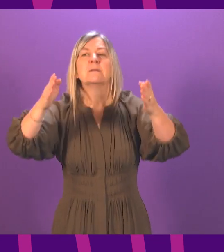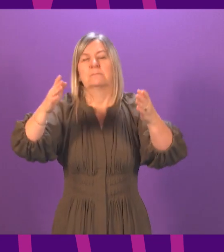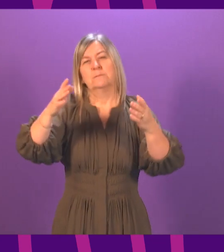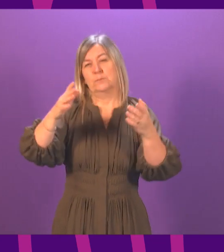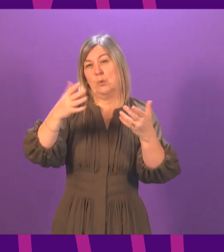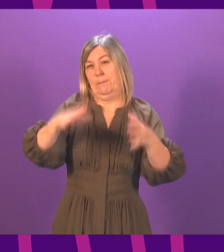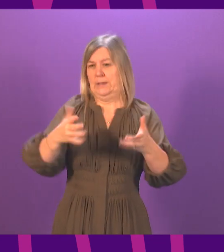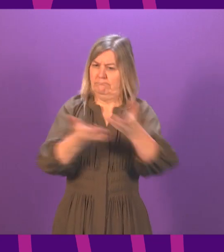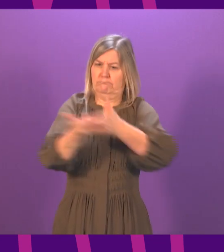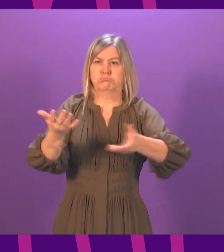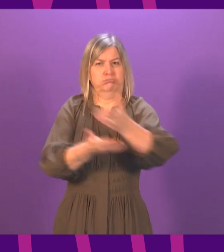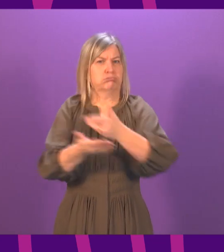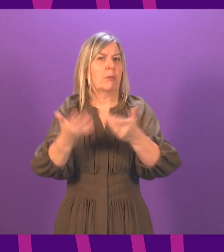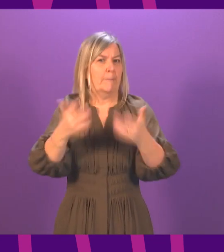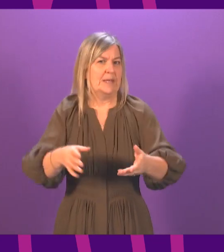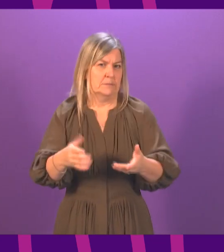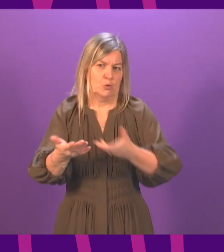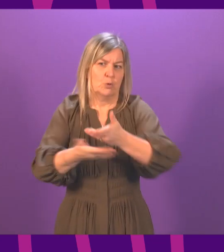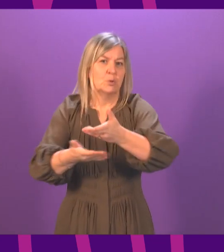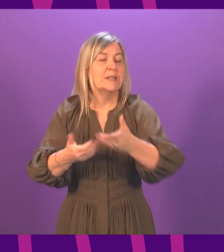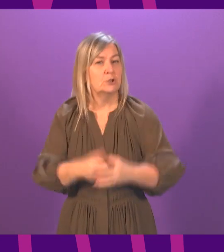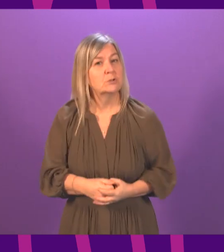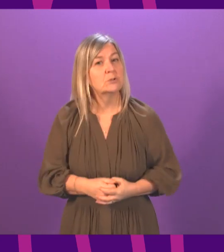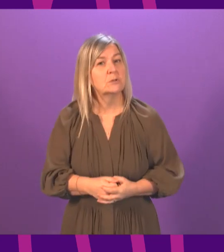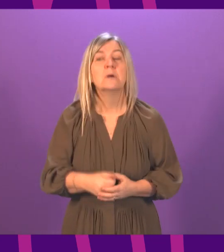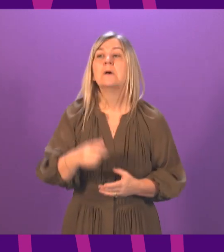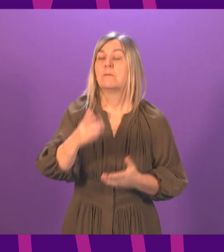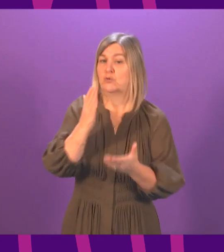for Local Government, Housing and Planning will keep Parliament updated, as he has done up to now.